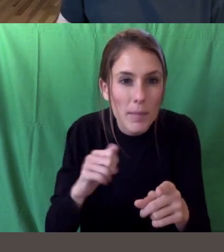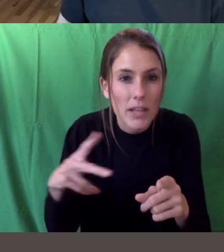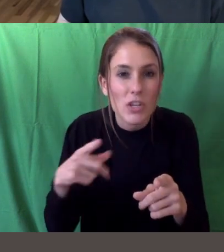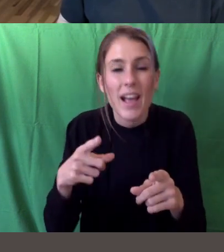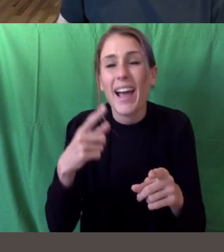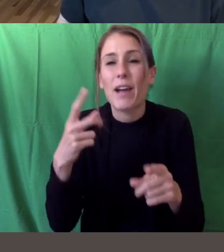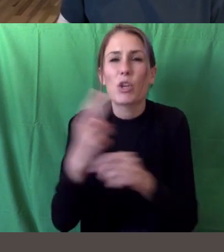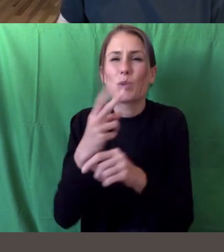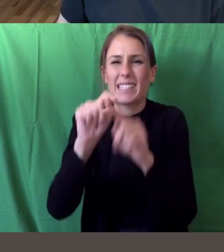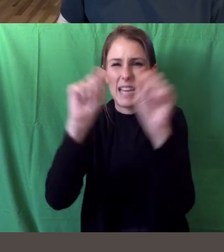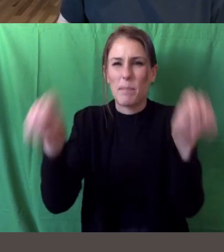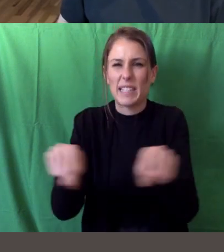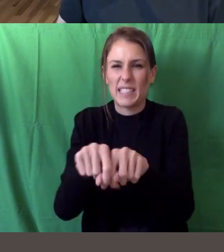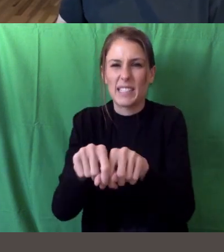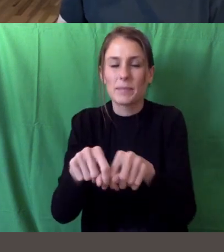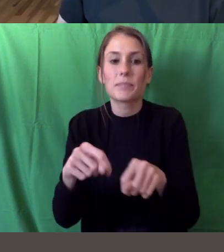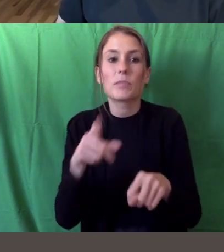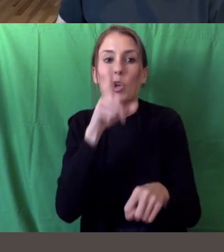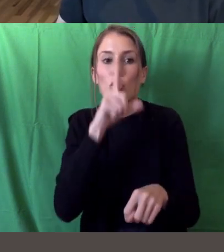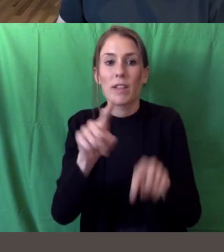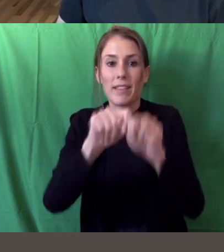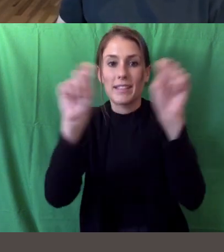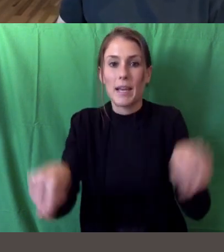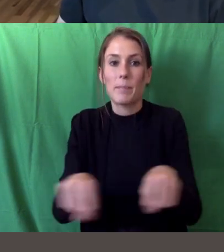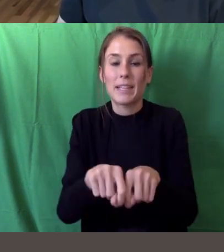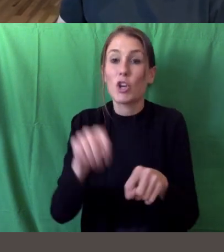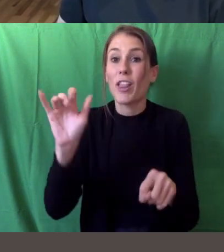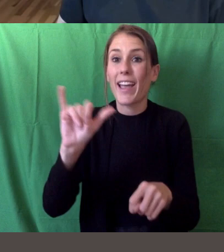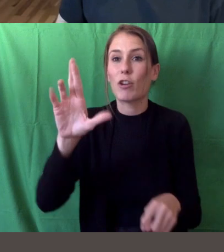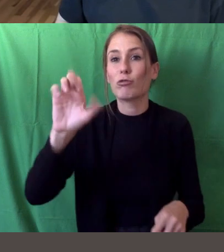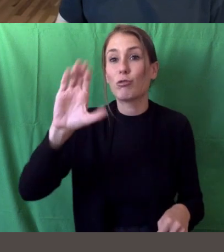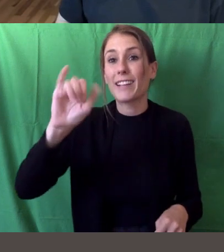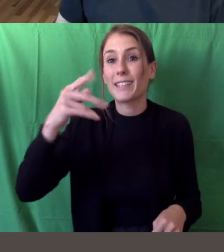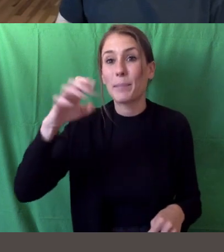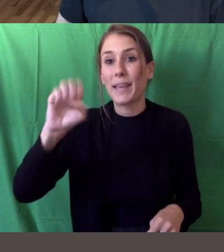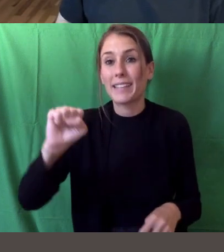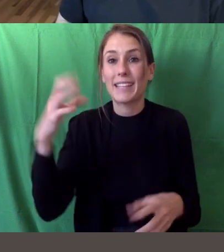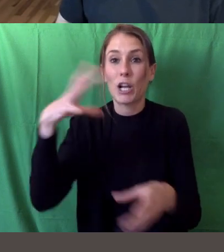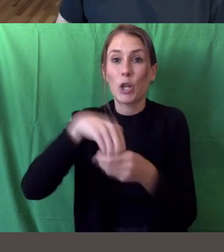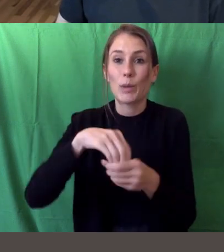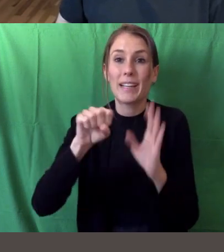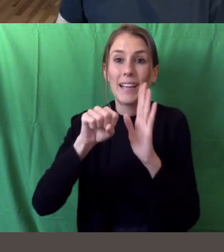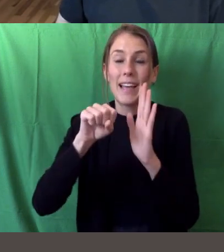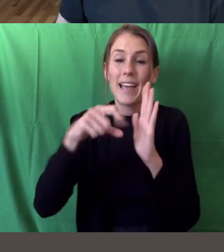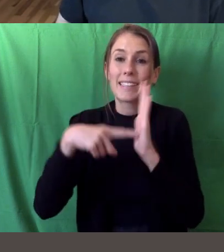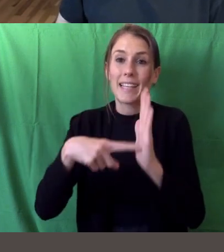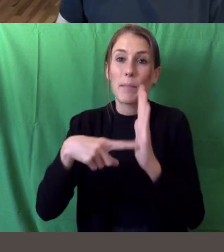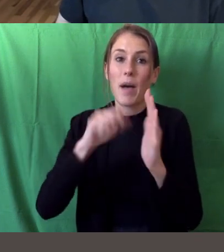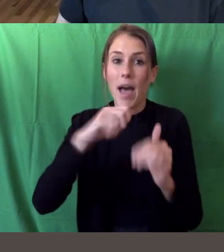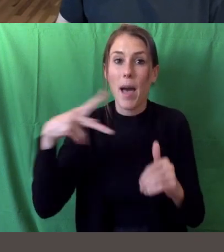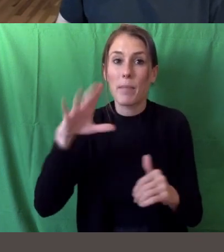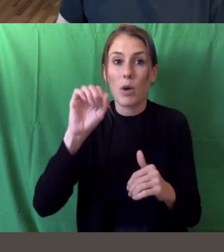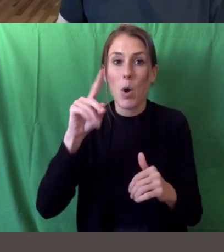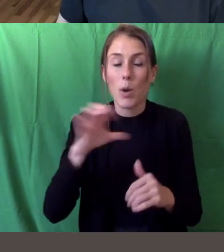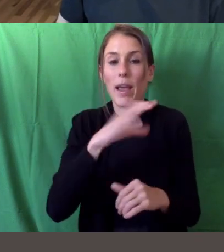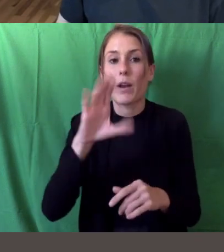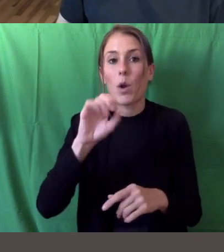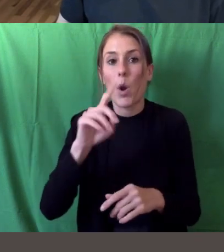I like to think about these templates as cloud blueprints or recipes that include sample application code, as well as reusable infrastructure as code assets written